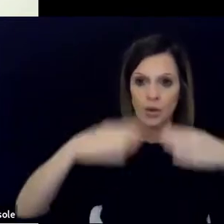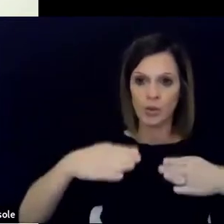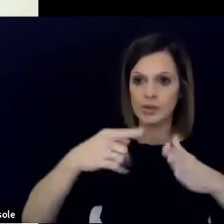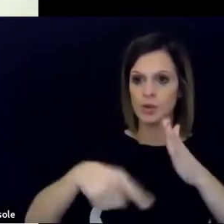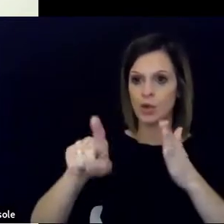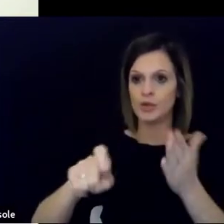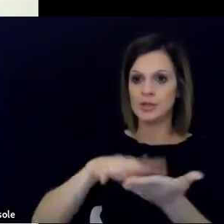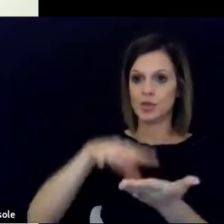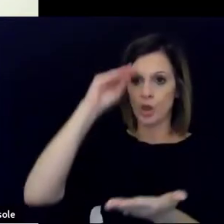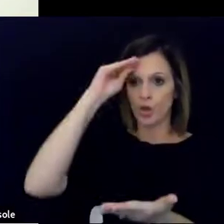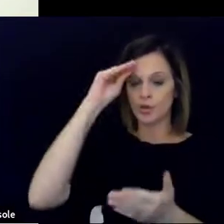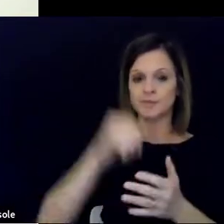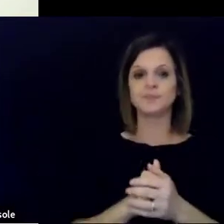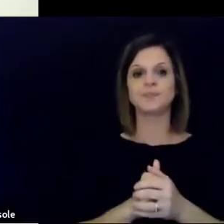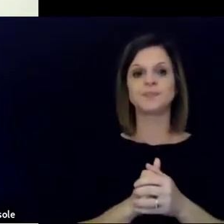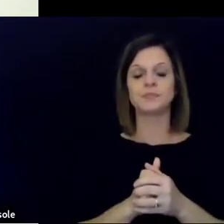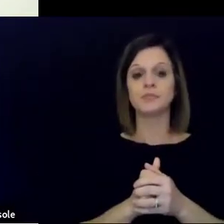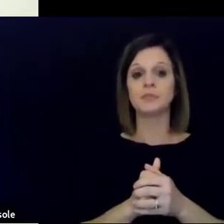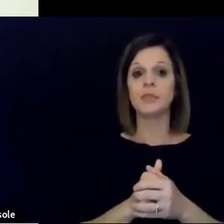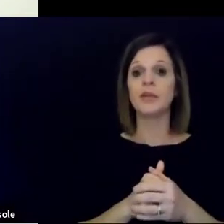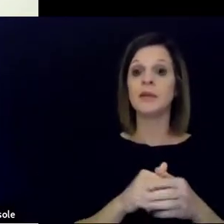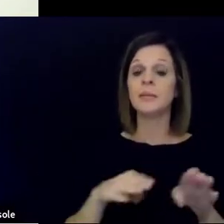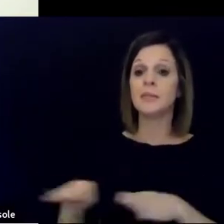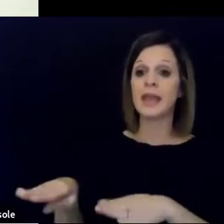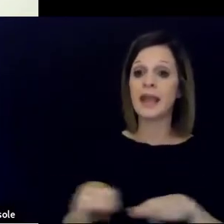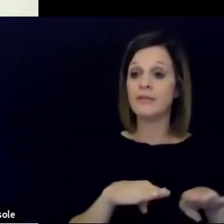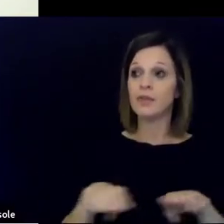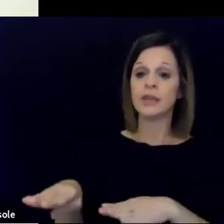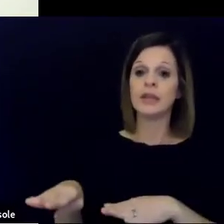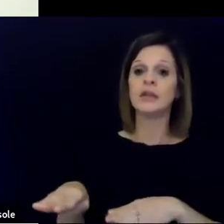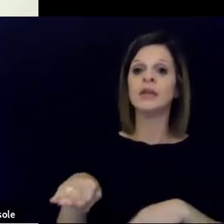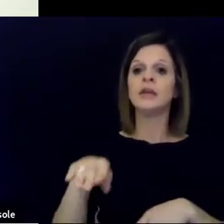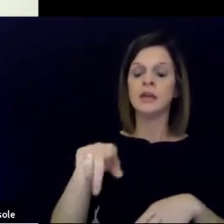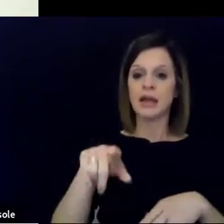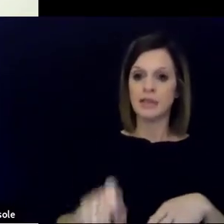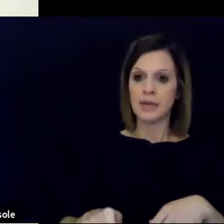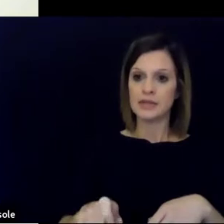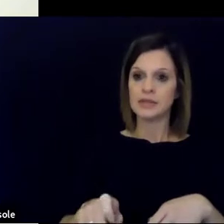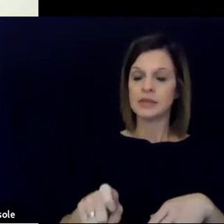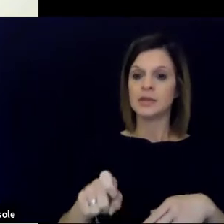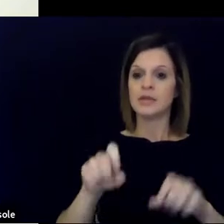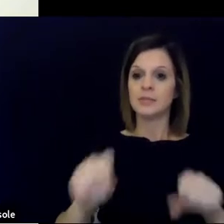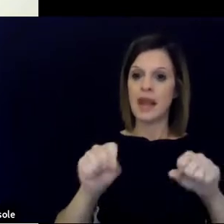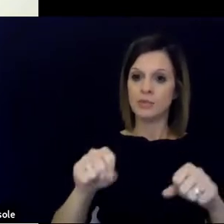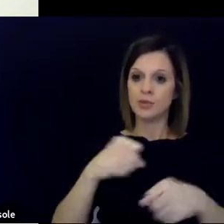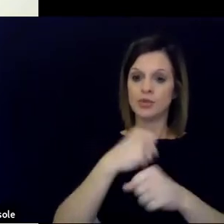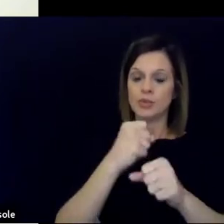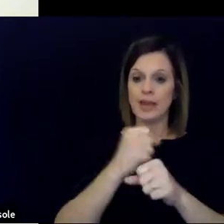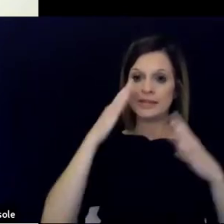Behaviorally, I need to get myself to sit in a position where I can actually look at the materials.